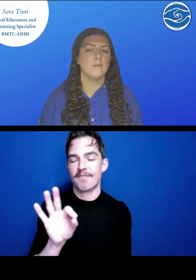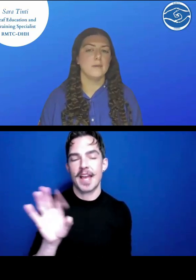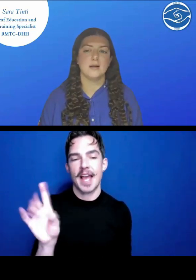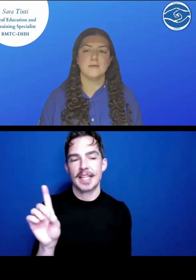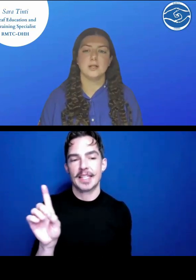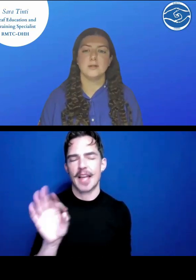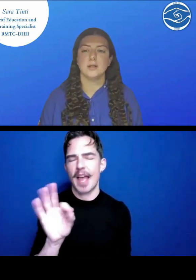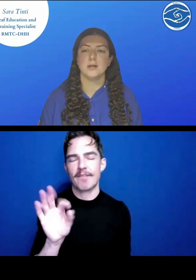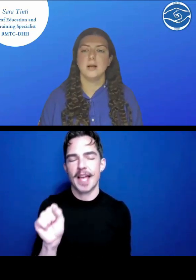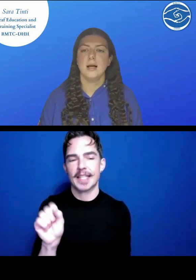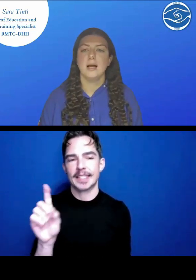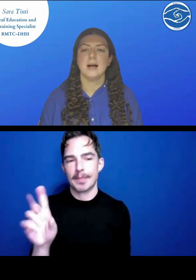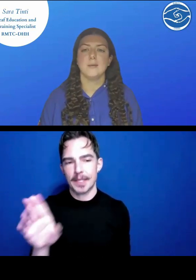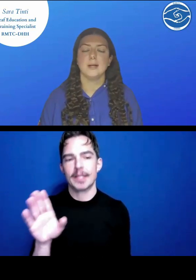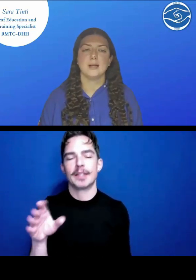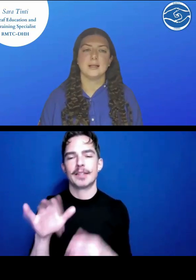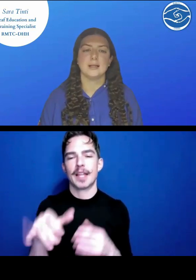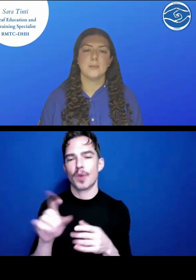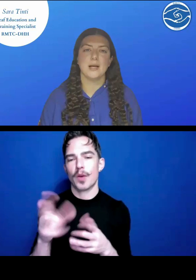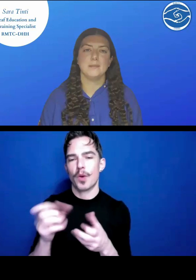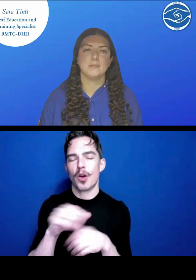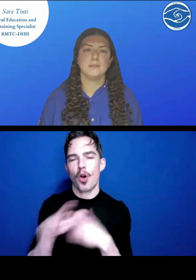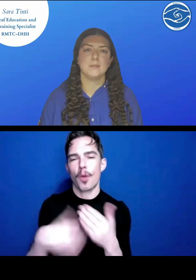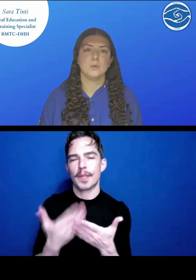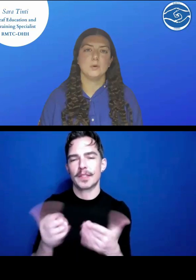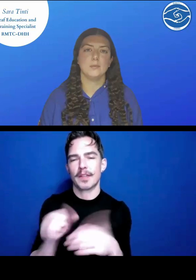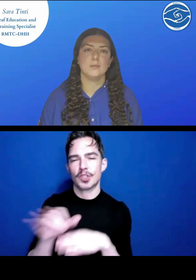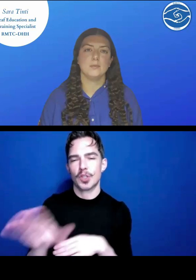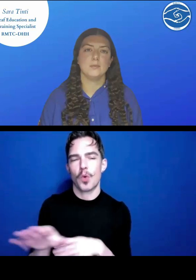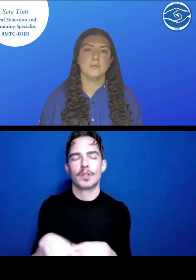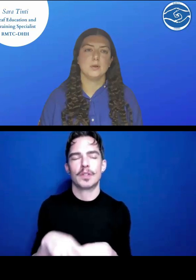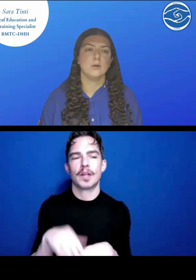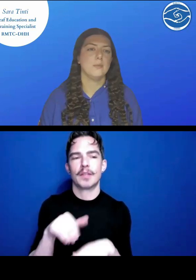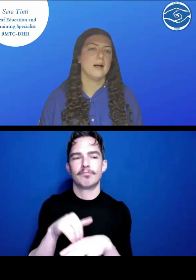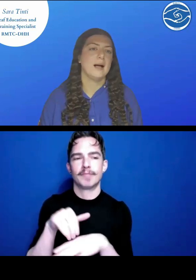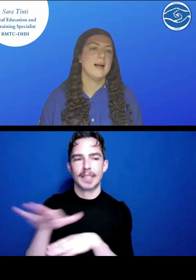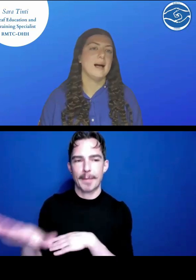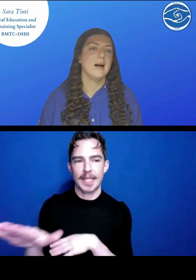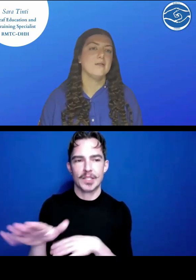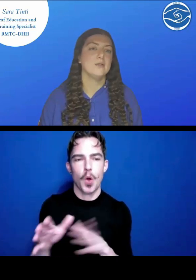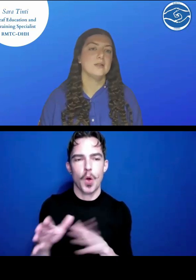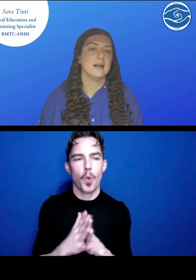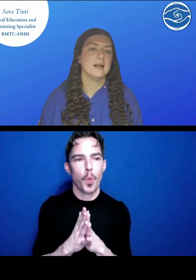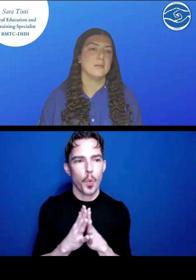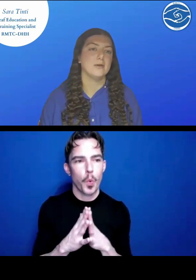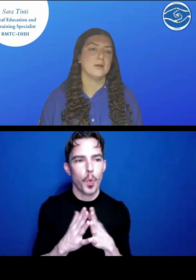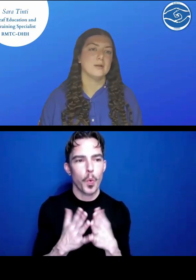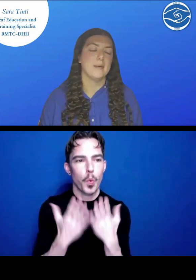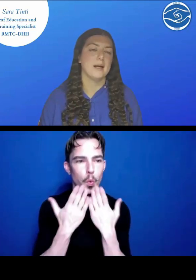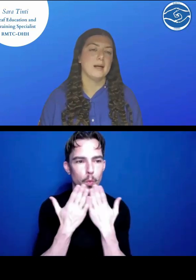all of my stuff to go to. And I'm going to click submit. Oh, and I have to select them first. Not